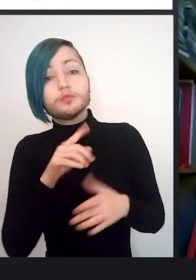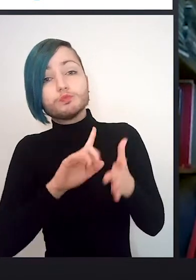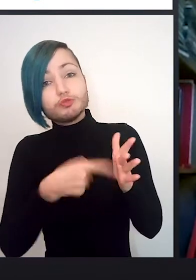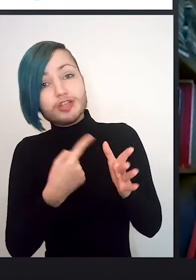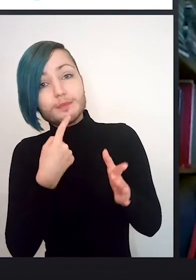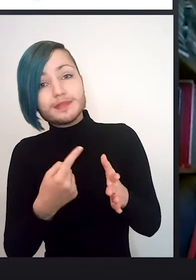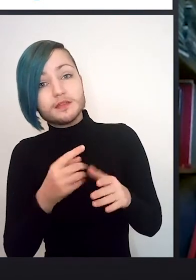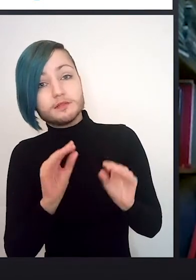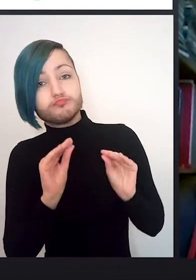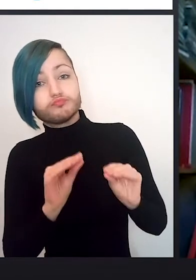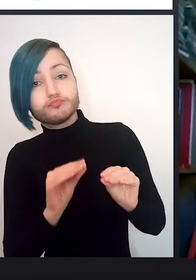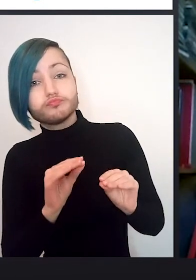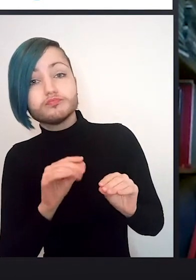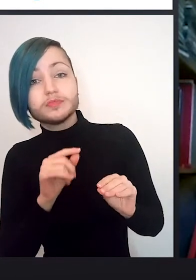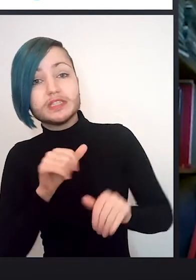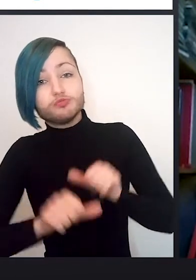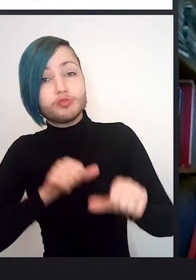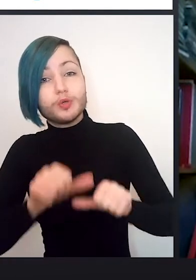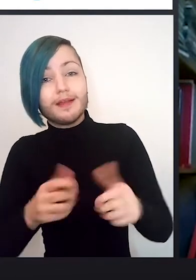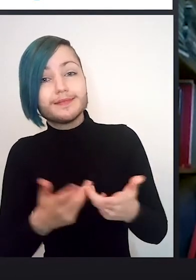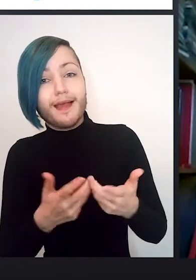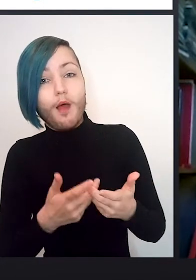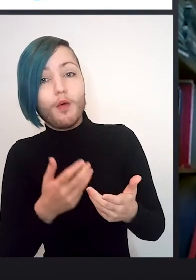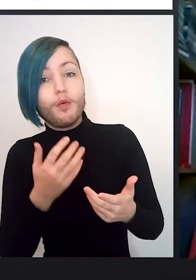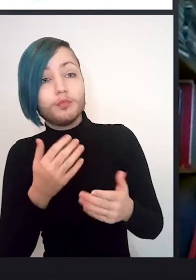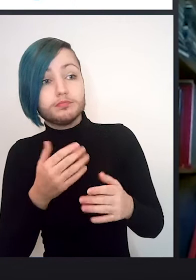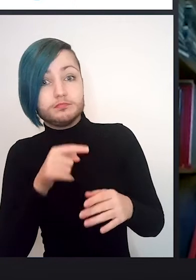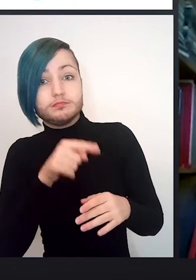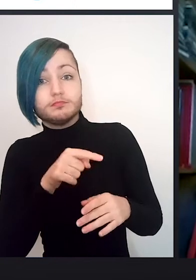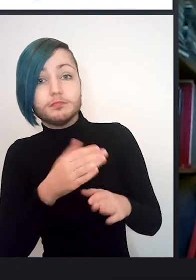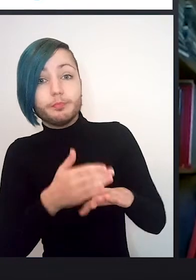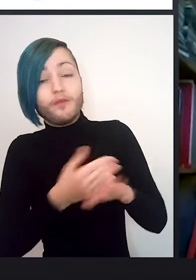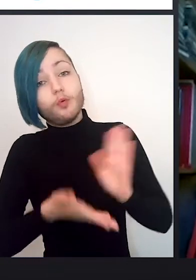said they teach you that just on those final days before you leave hospital.